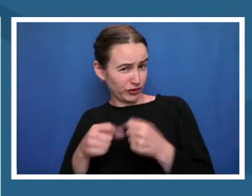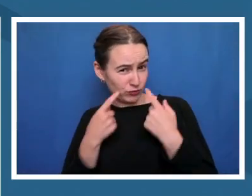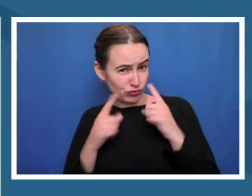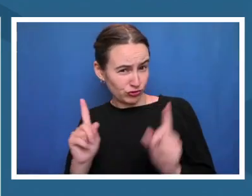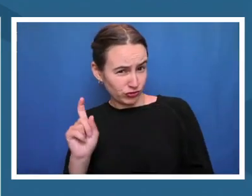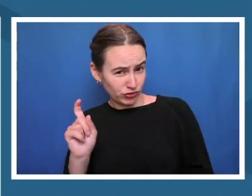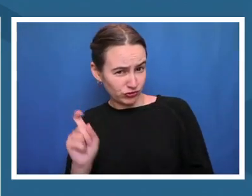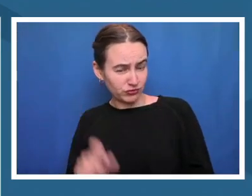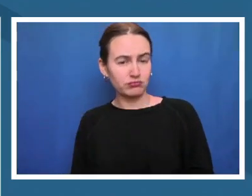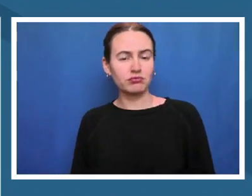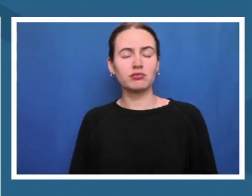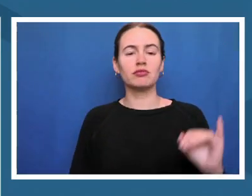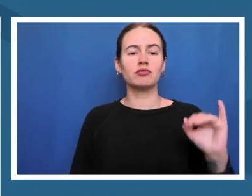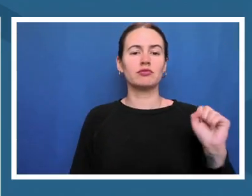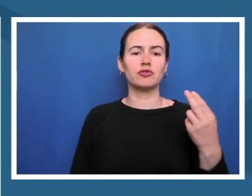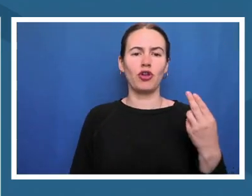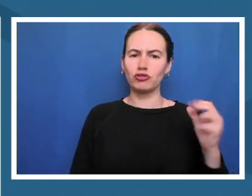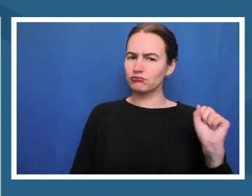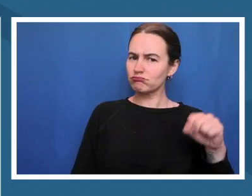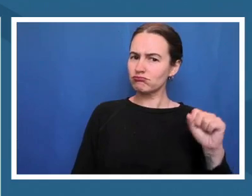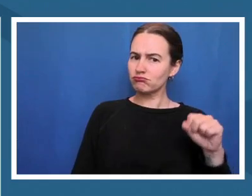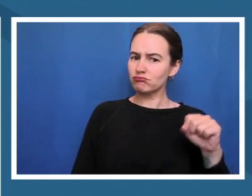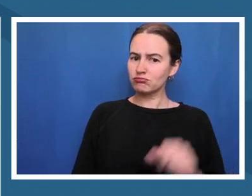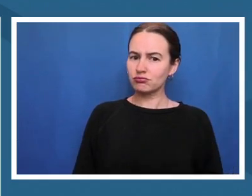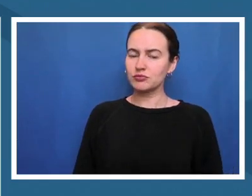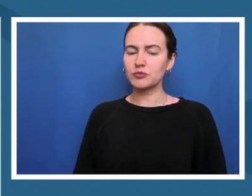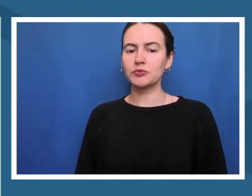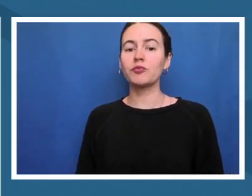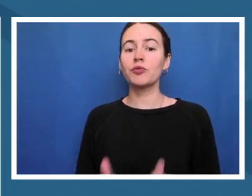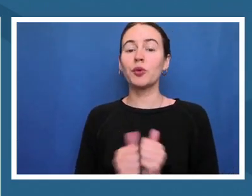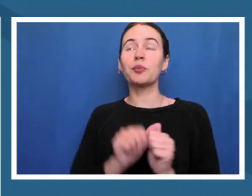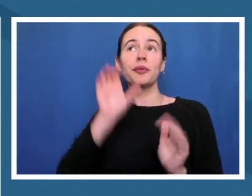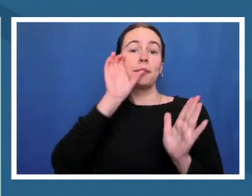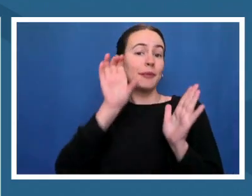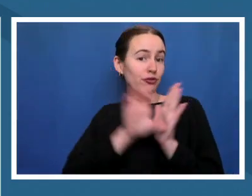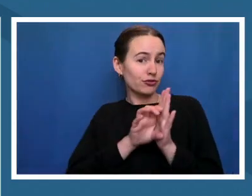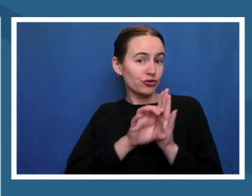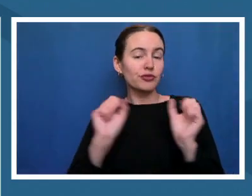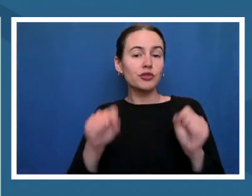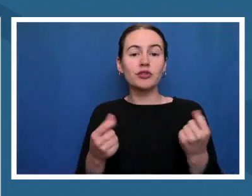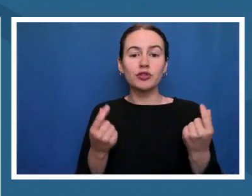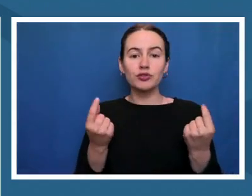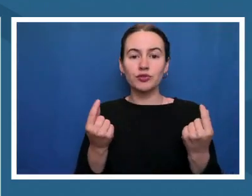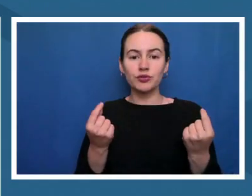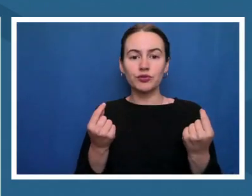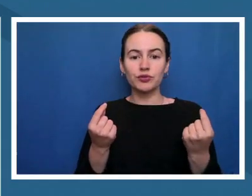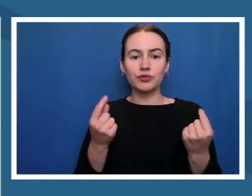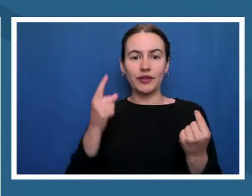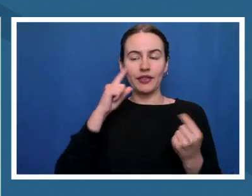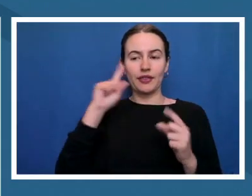yeah i think the thing with pictures one could do is not only think about the